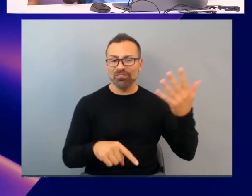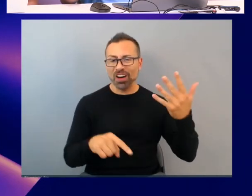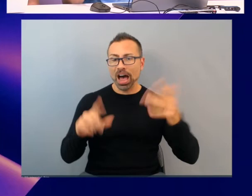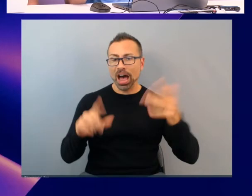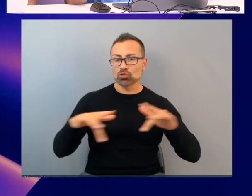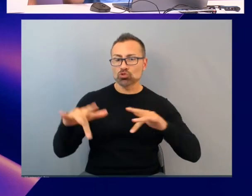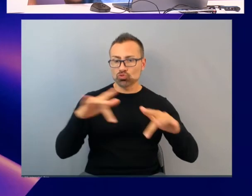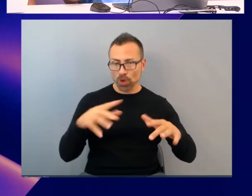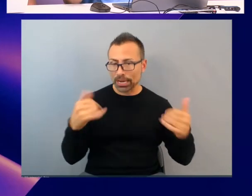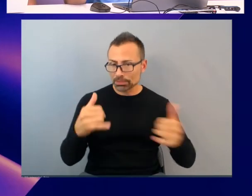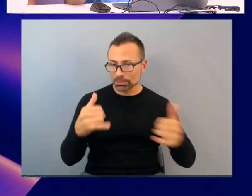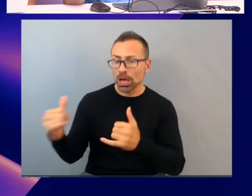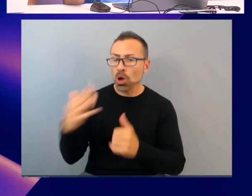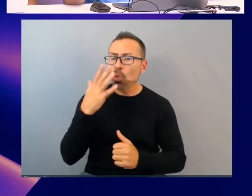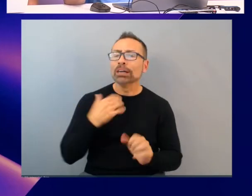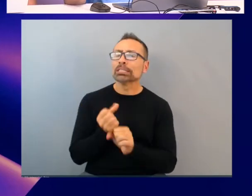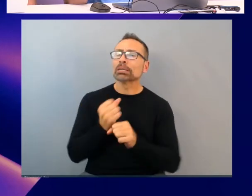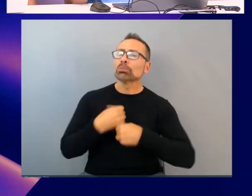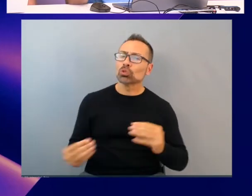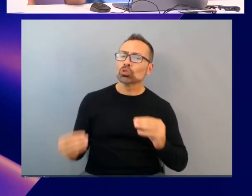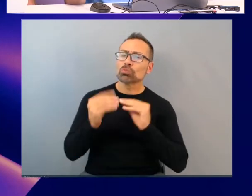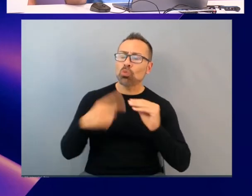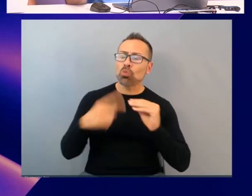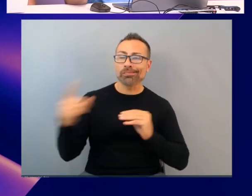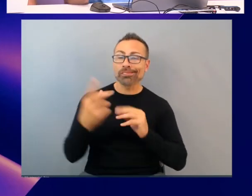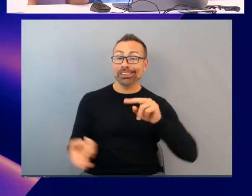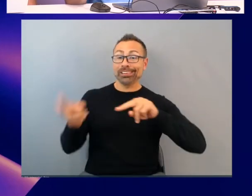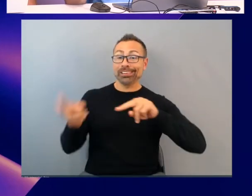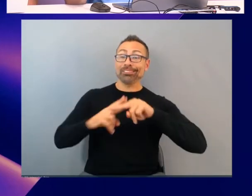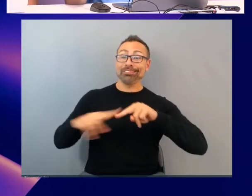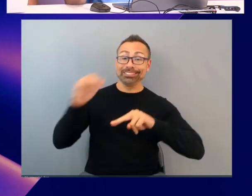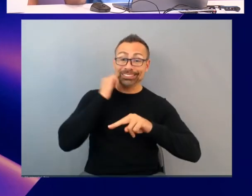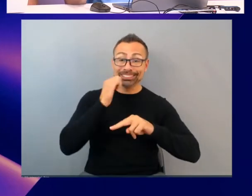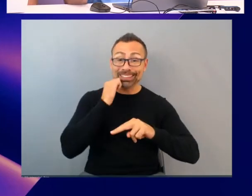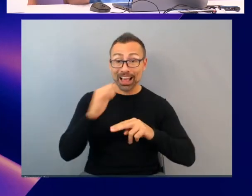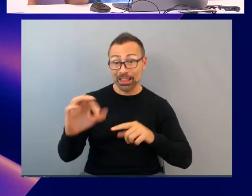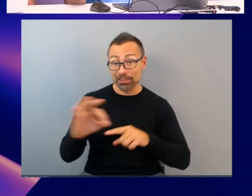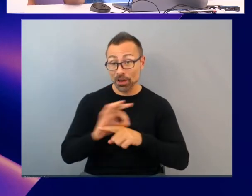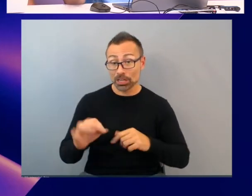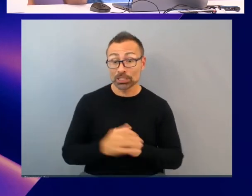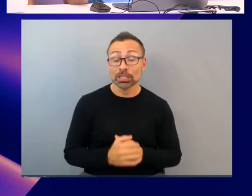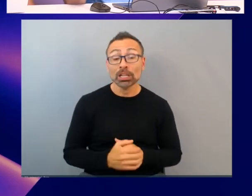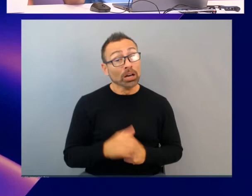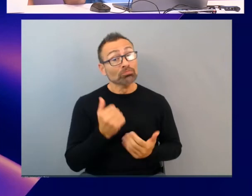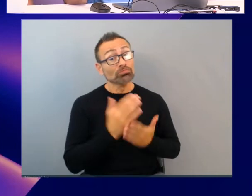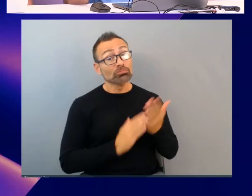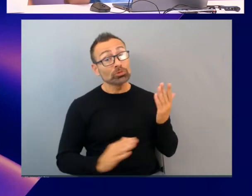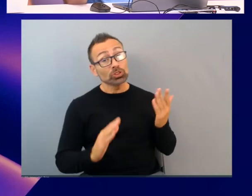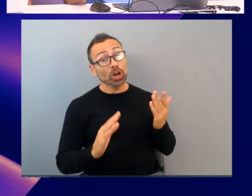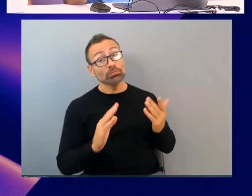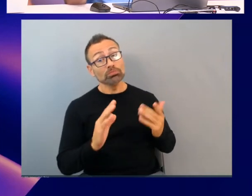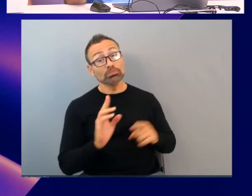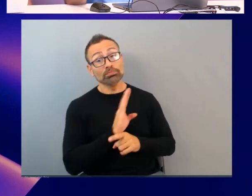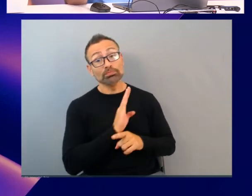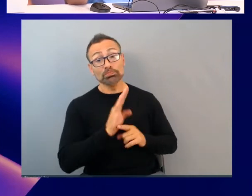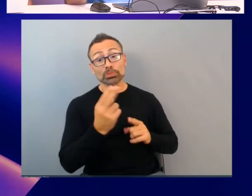to increase their revenue potential, right? And then some business users wanted to see what are the audio tracks that is being played when and all.